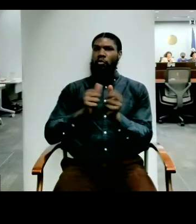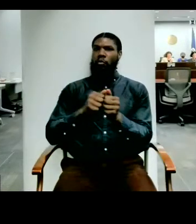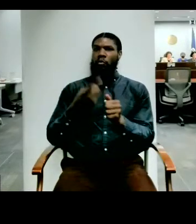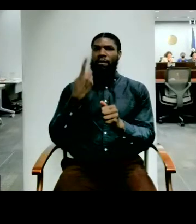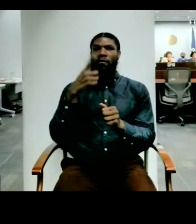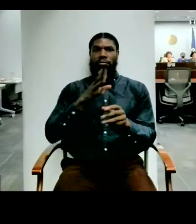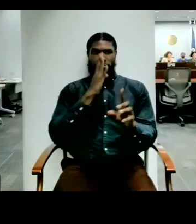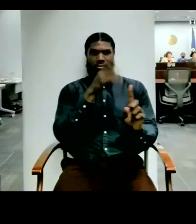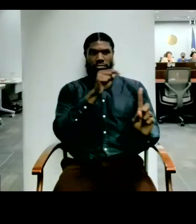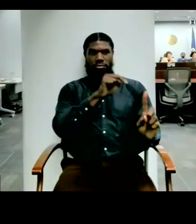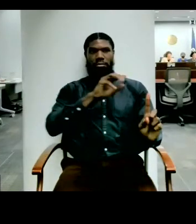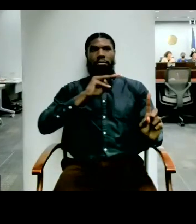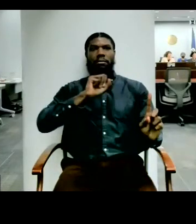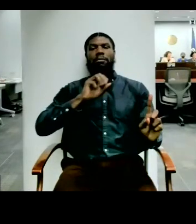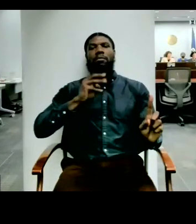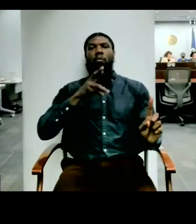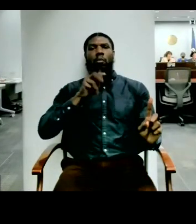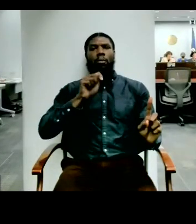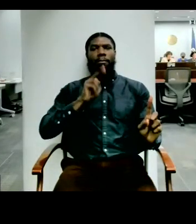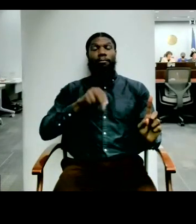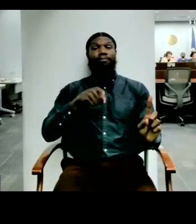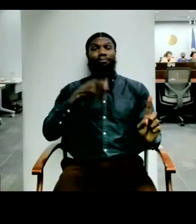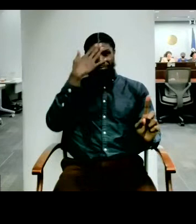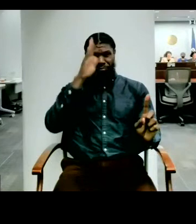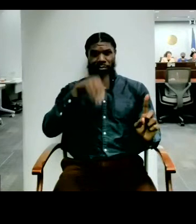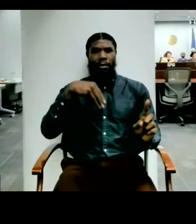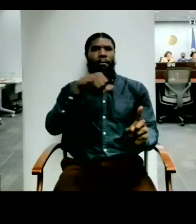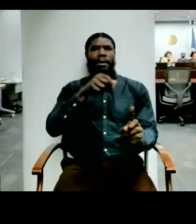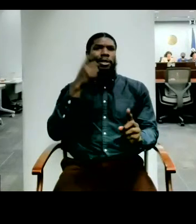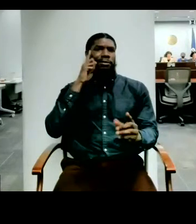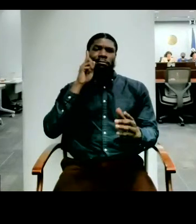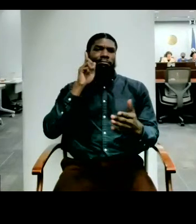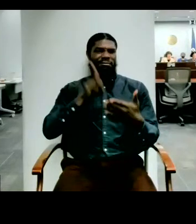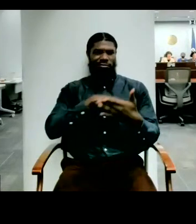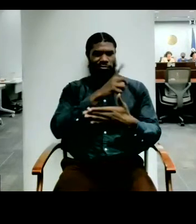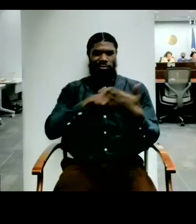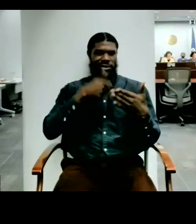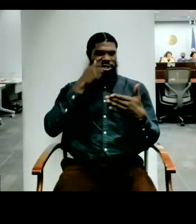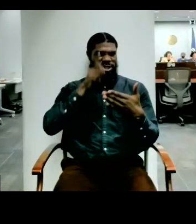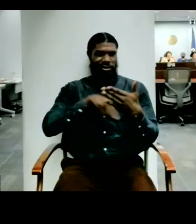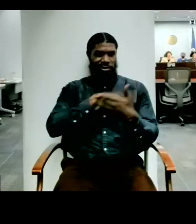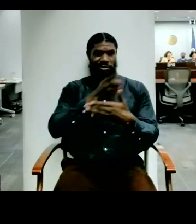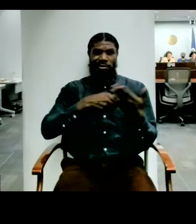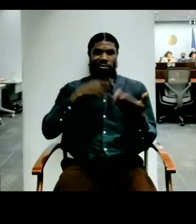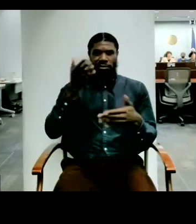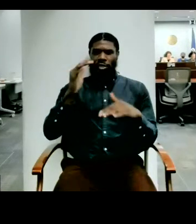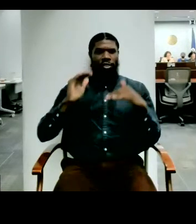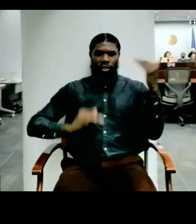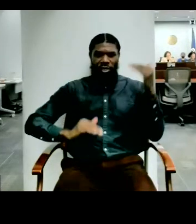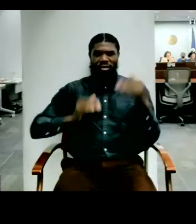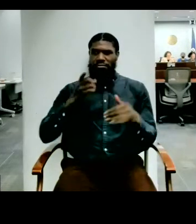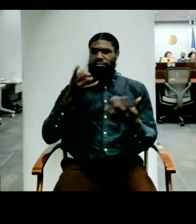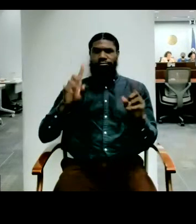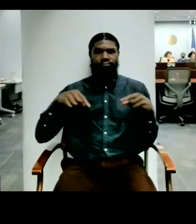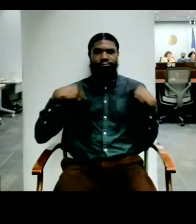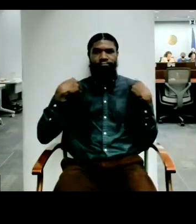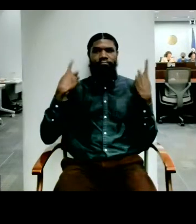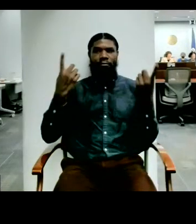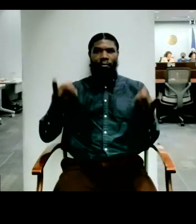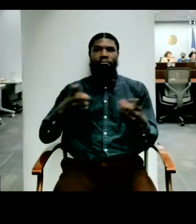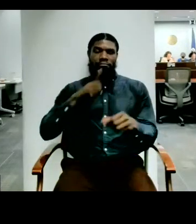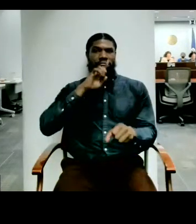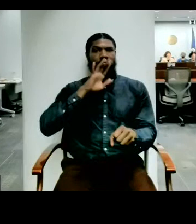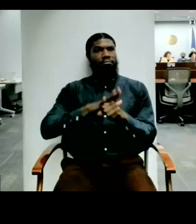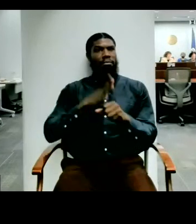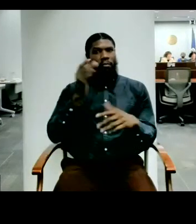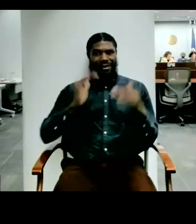I know that pay discrimination has long been a commitment of the National Women's Law Center sand